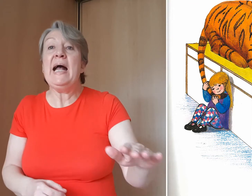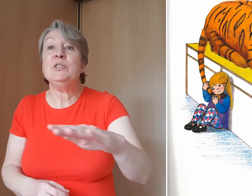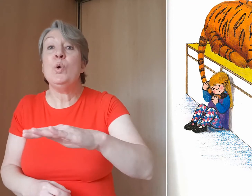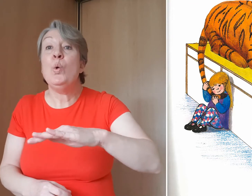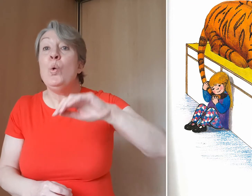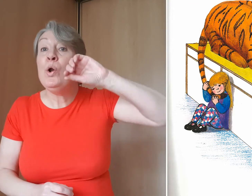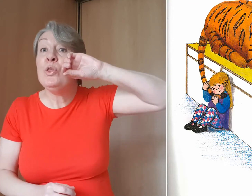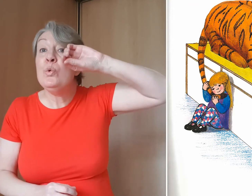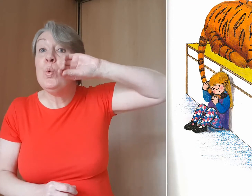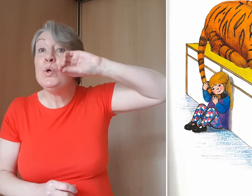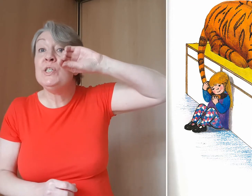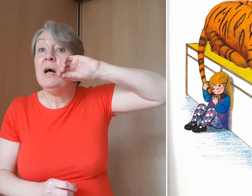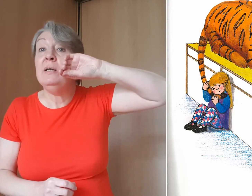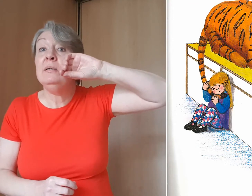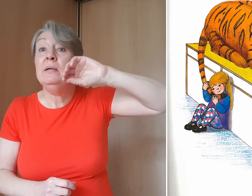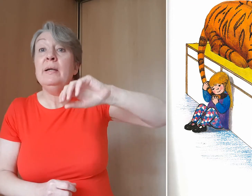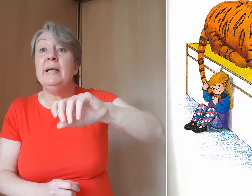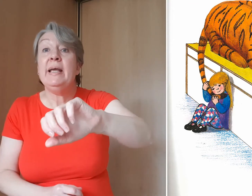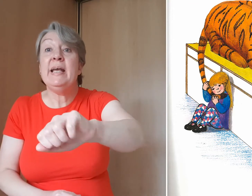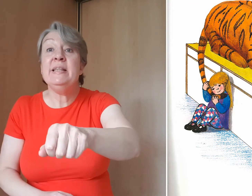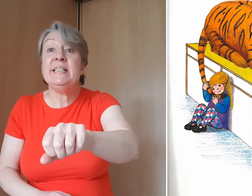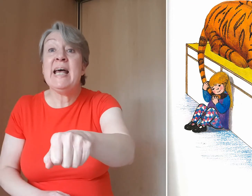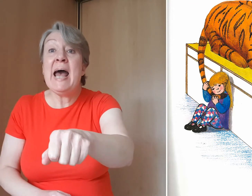and all the water in the tap